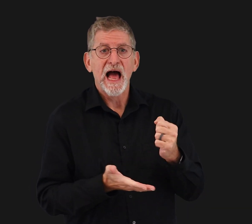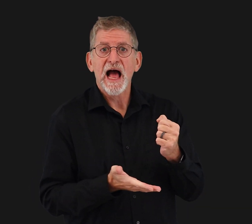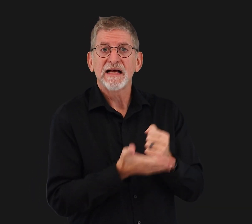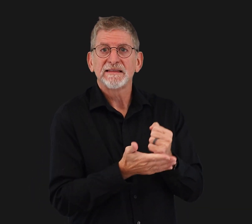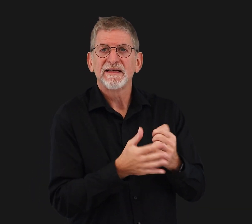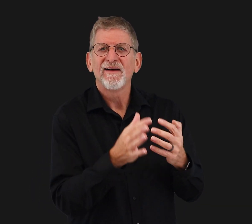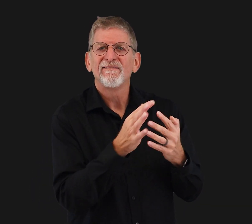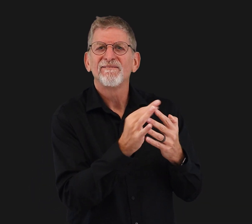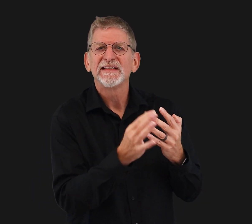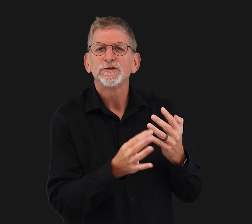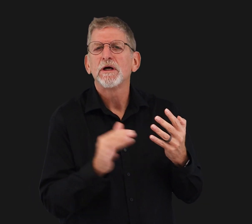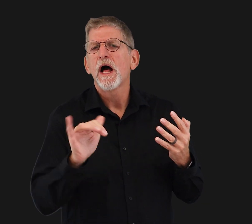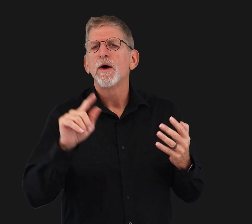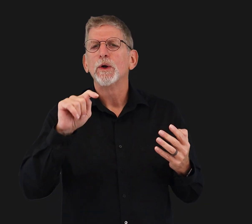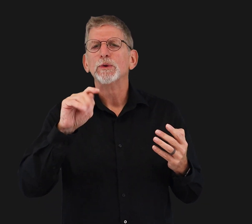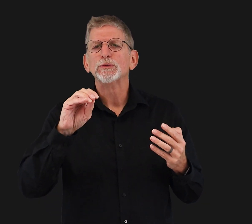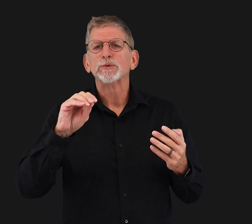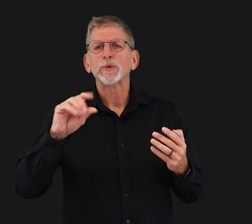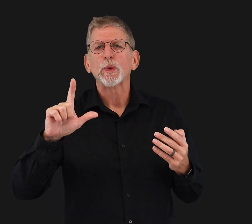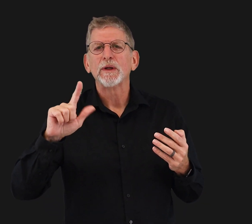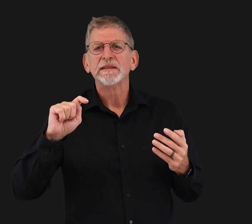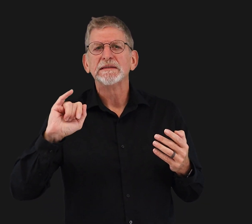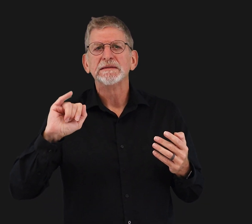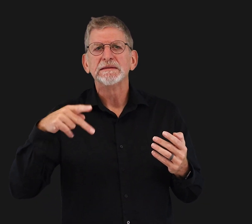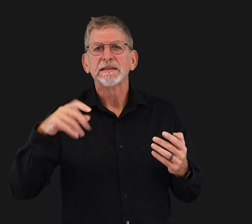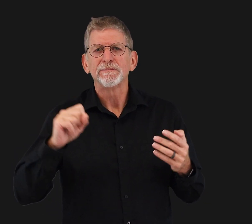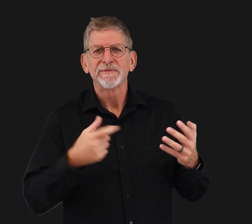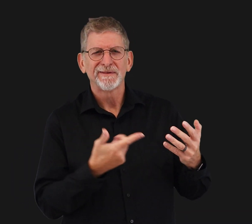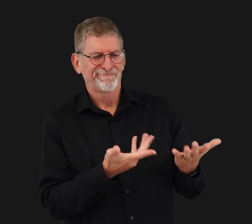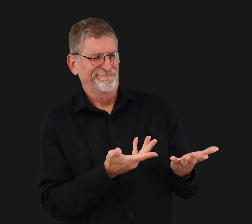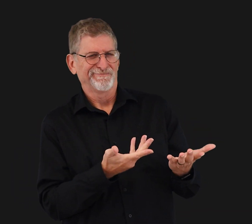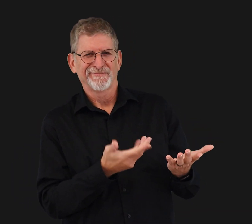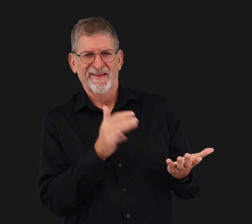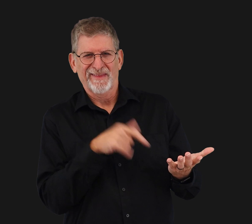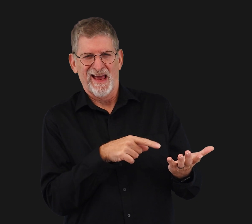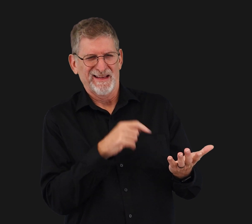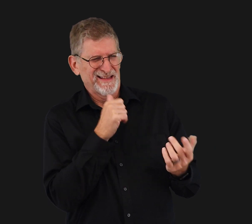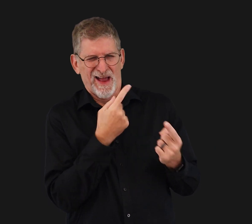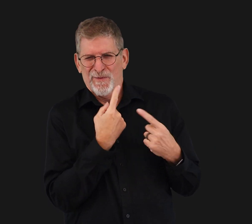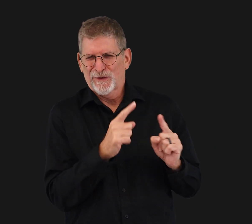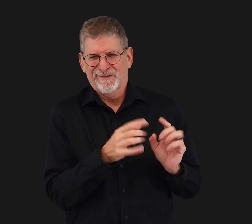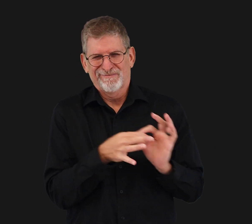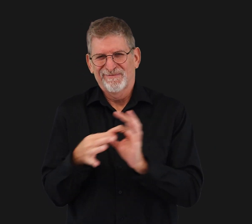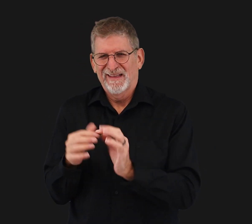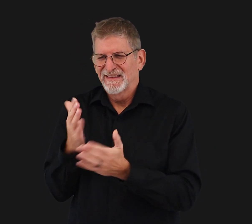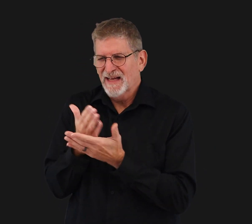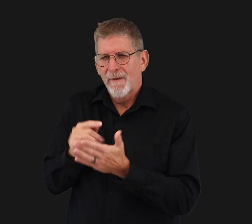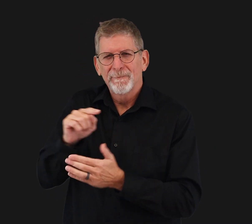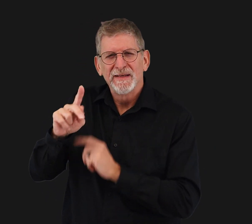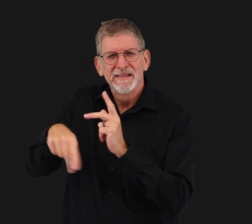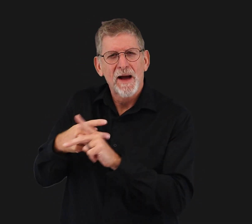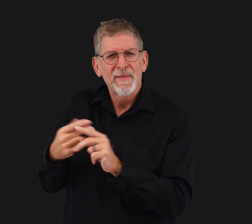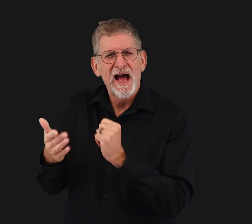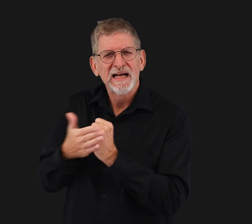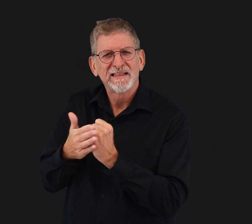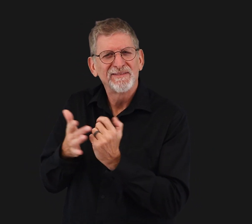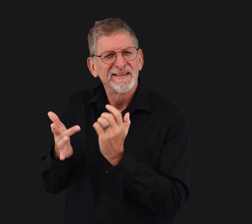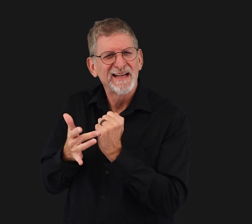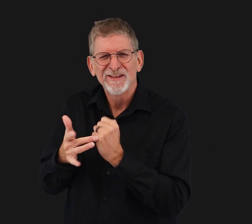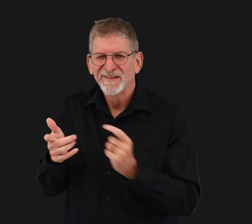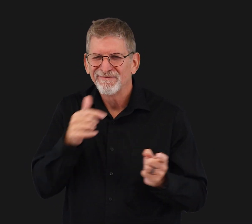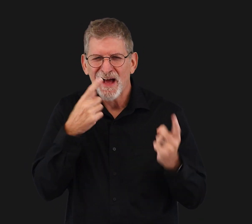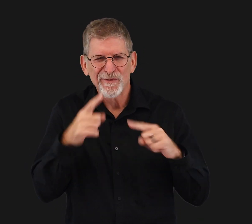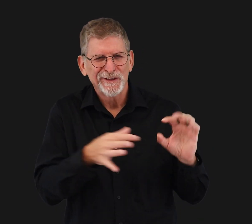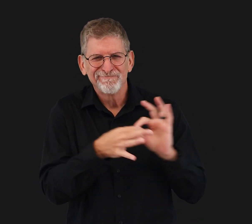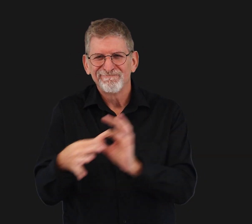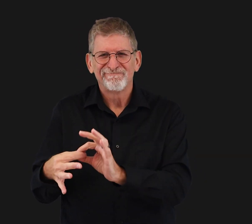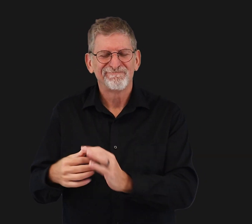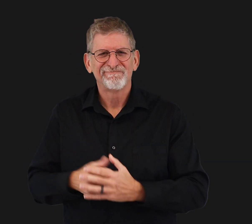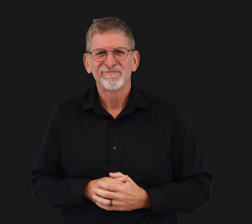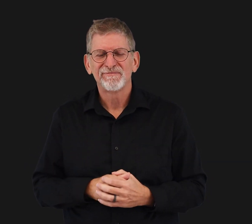◦ assistance features (tooltips) that do not work with some types of assistive technology